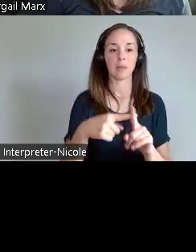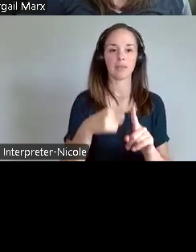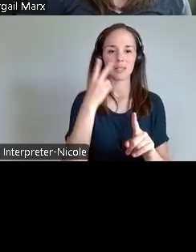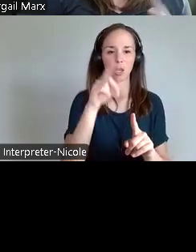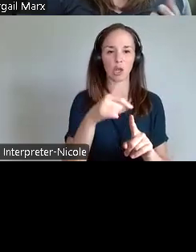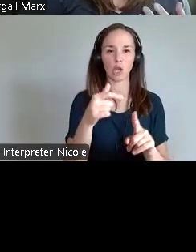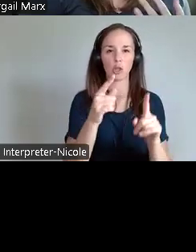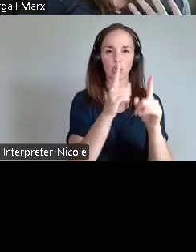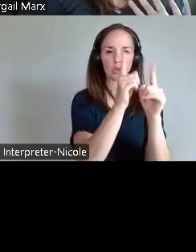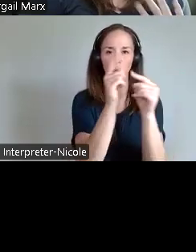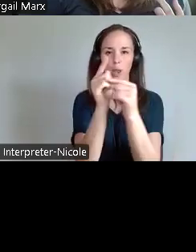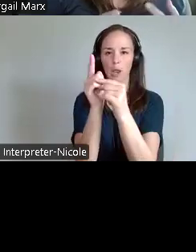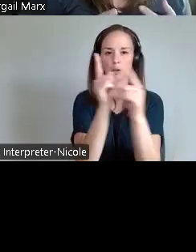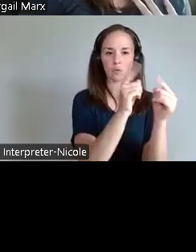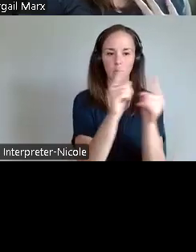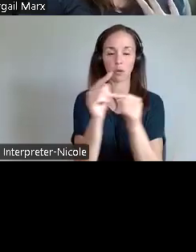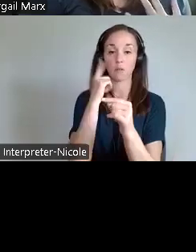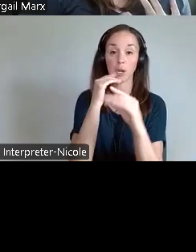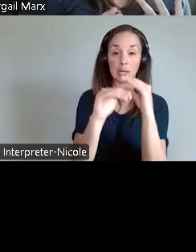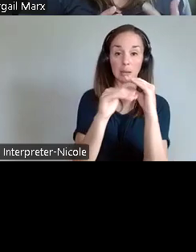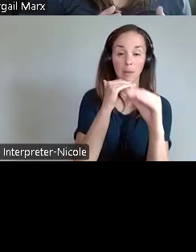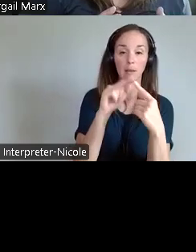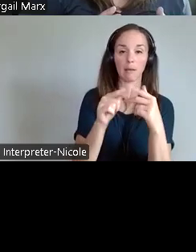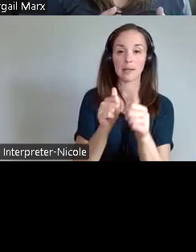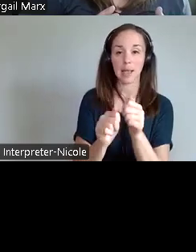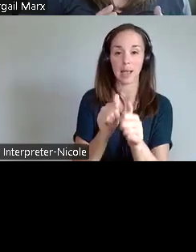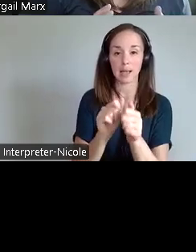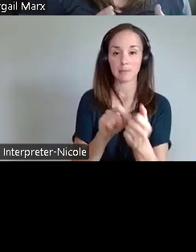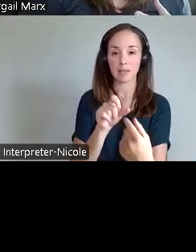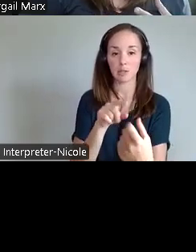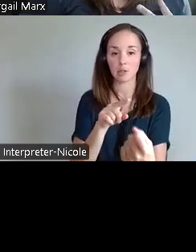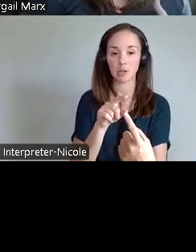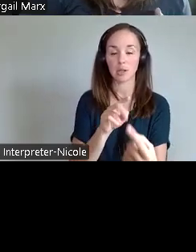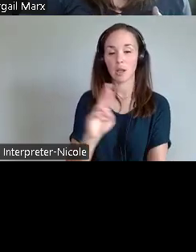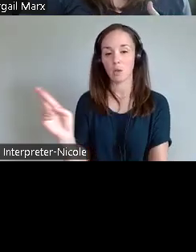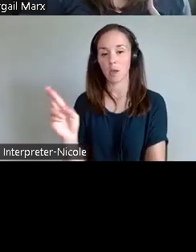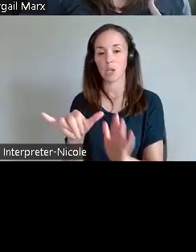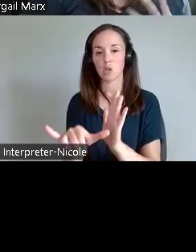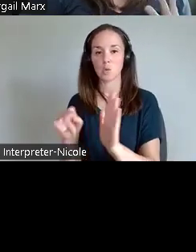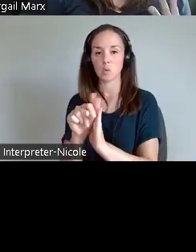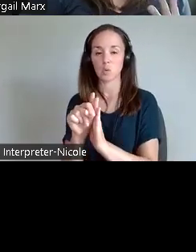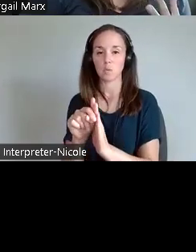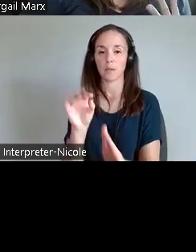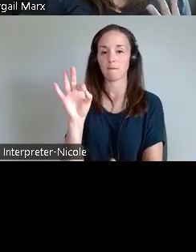two pictures for email, text messaging. On the right there's YouTube, Facebook,